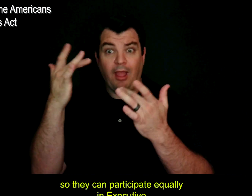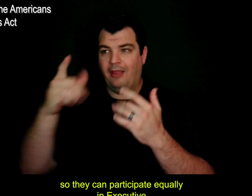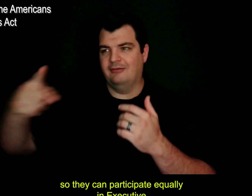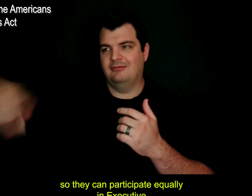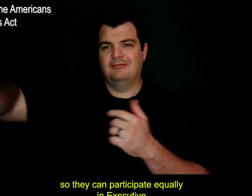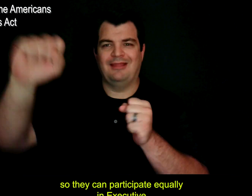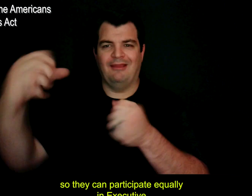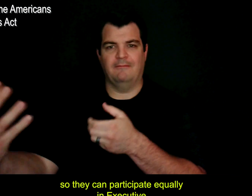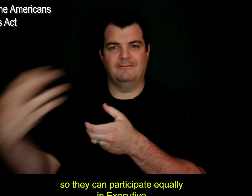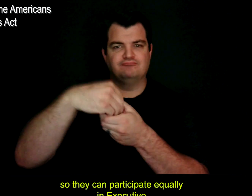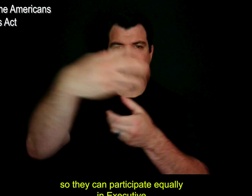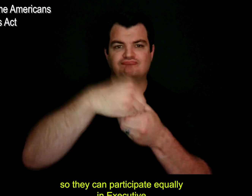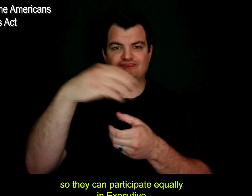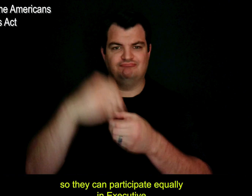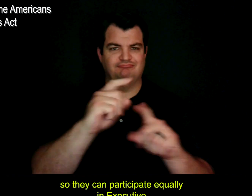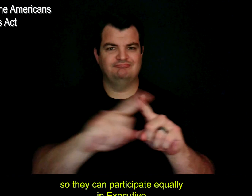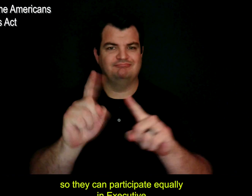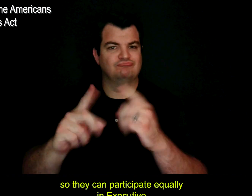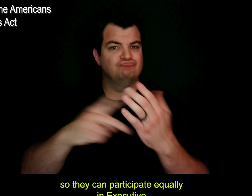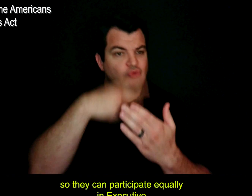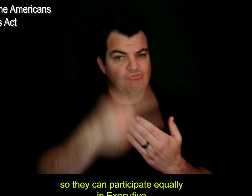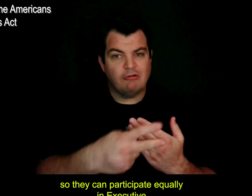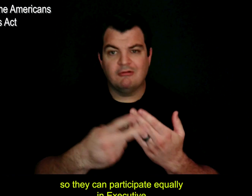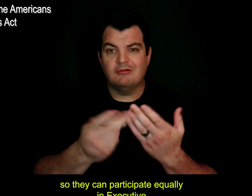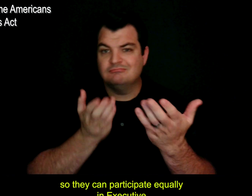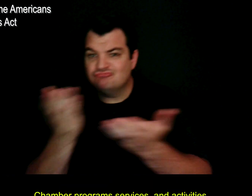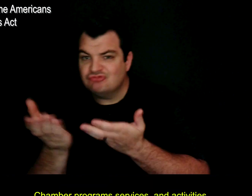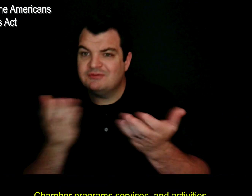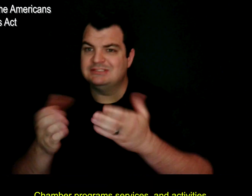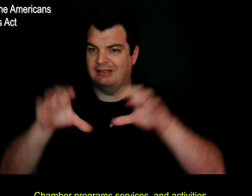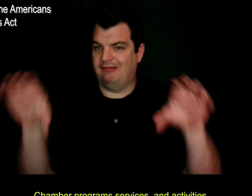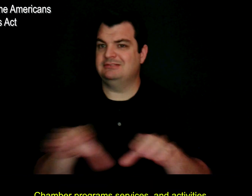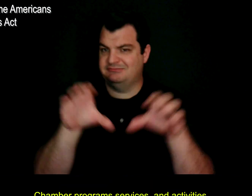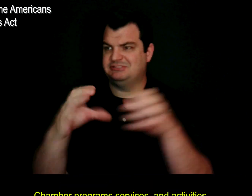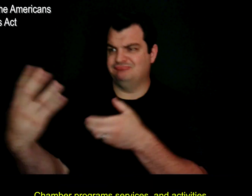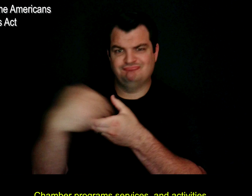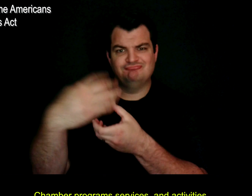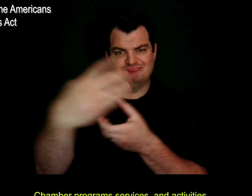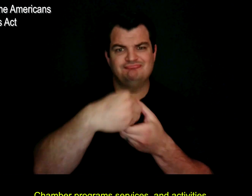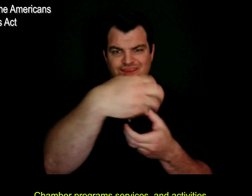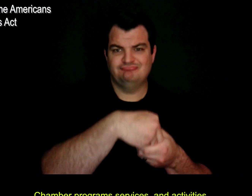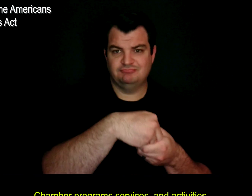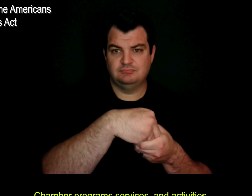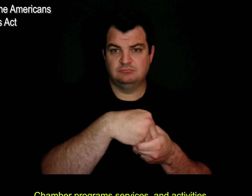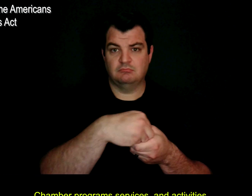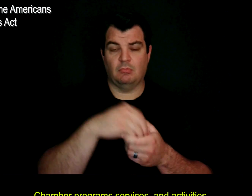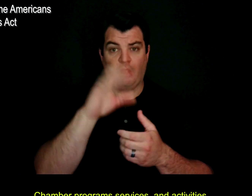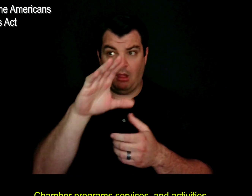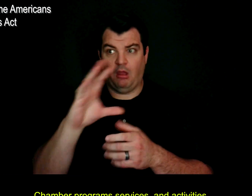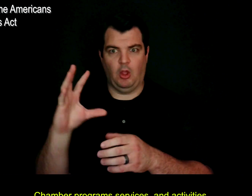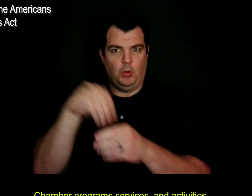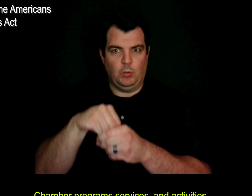so they can participate equally in Executive Chamber programs services, and activities,